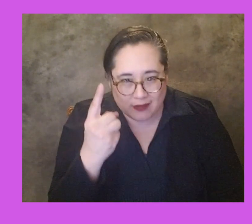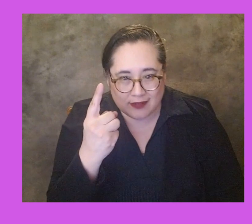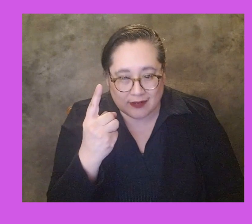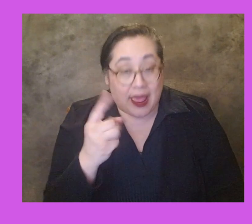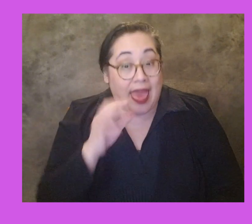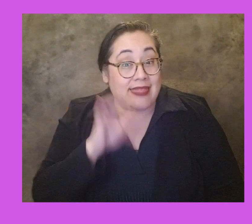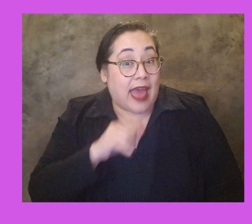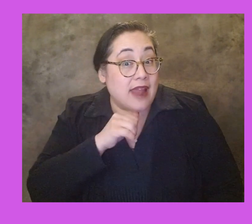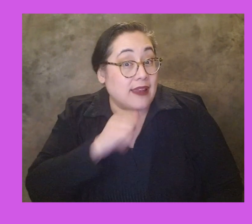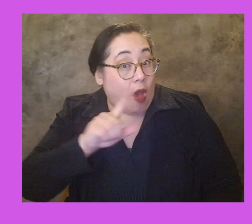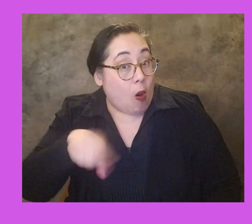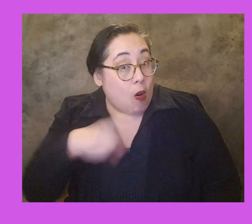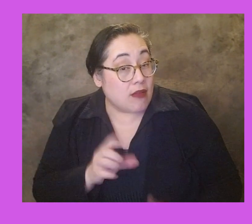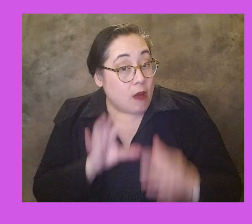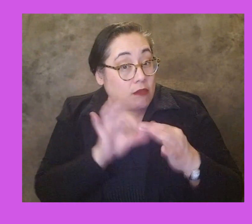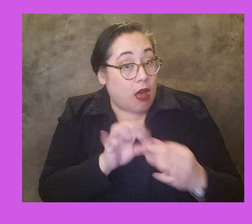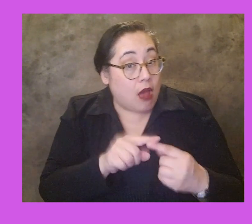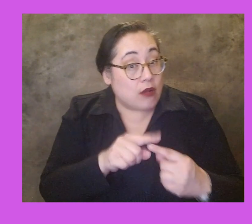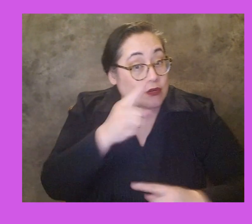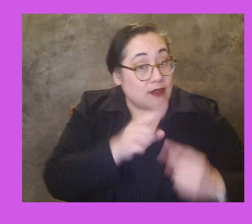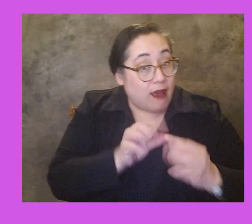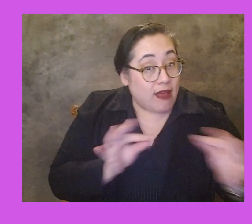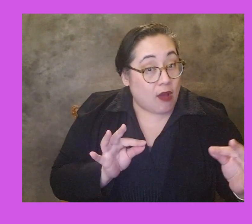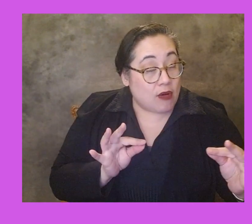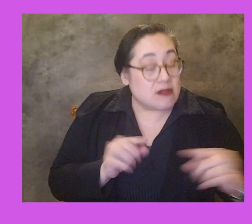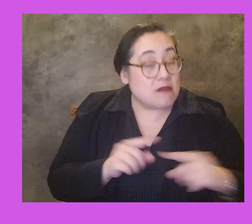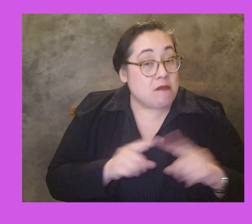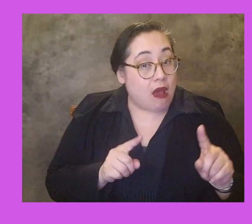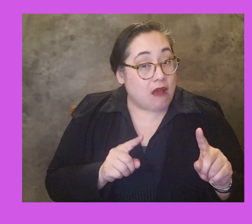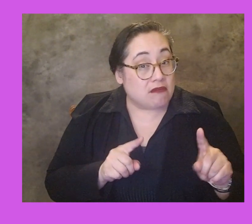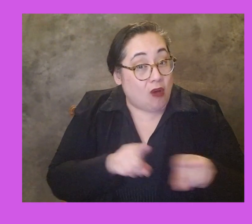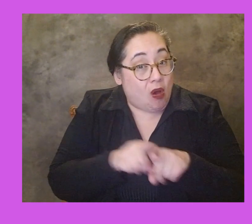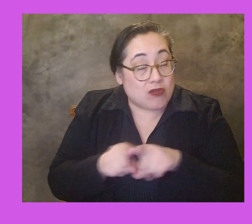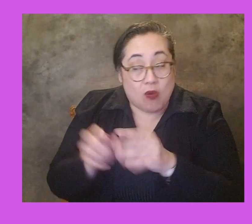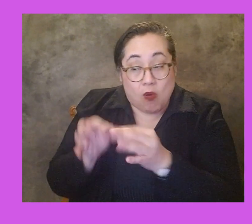Spoken language interpreters, they know this too. They get this.